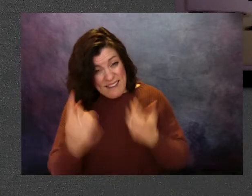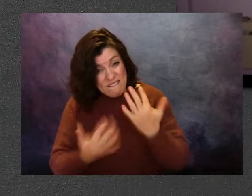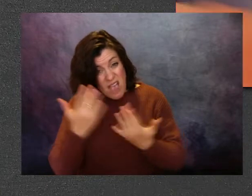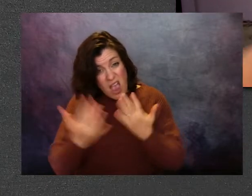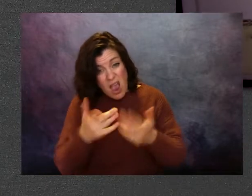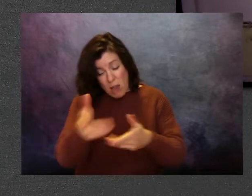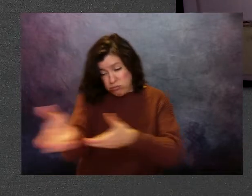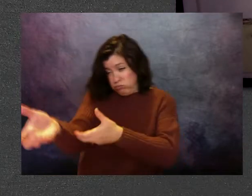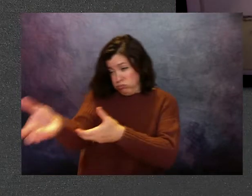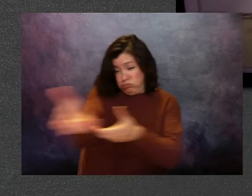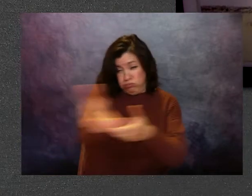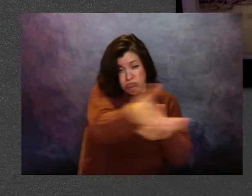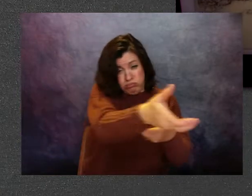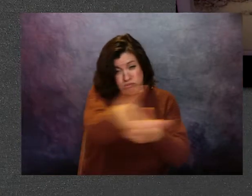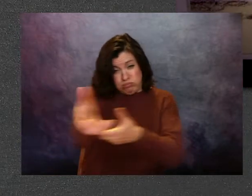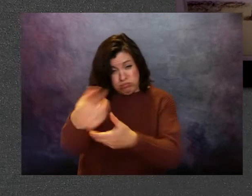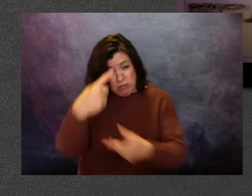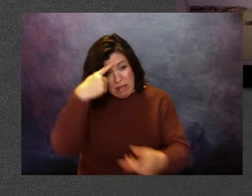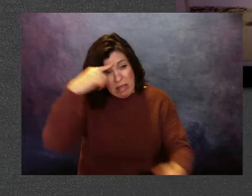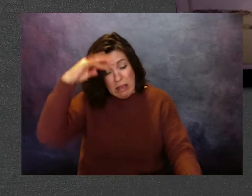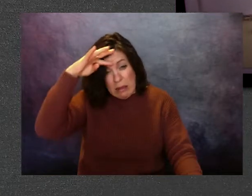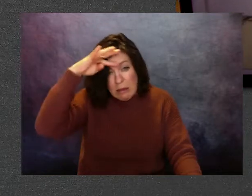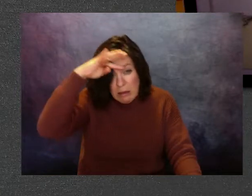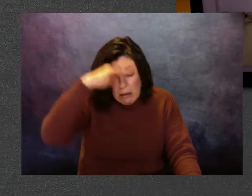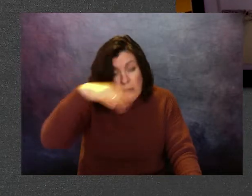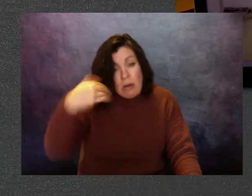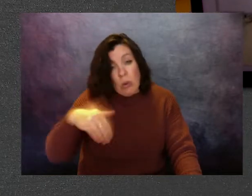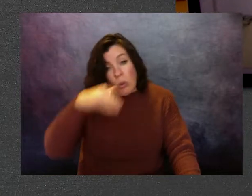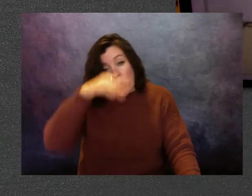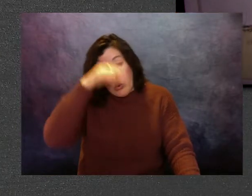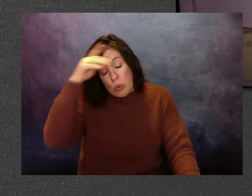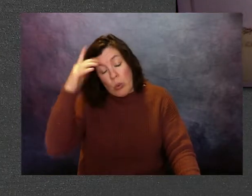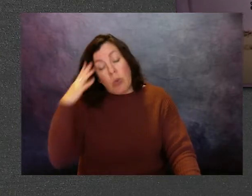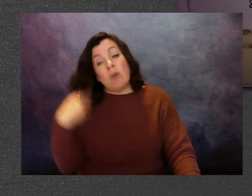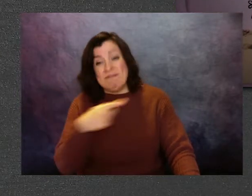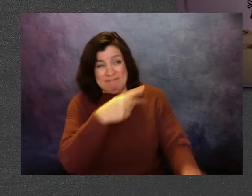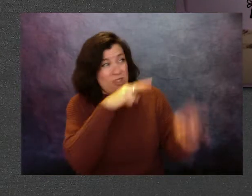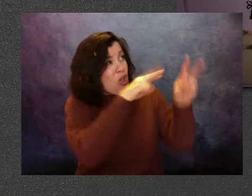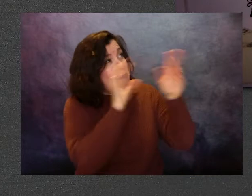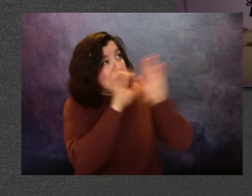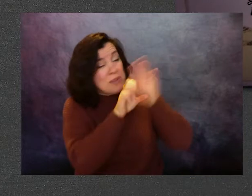So too. Look, this person over here, they're sweating. They're tired. They've been doing lots of hard work.